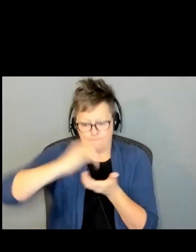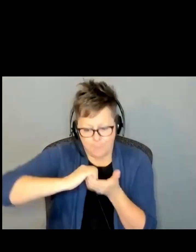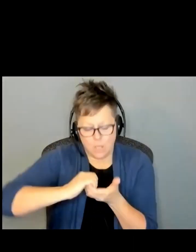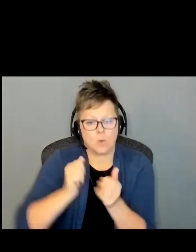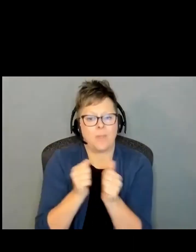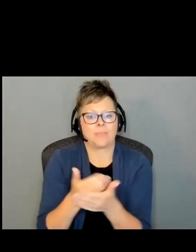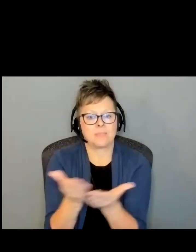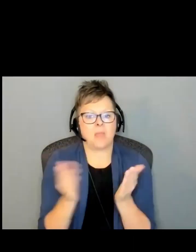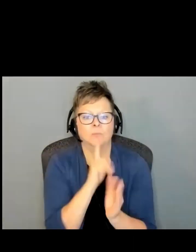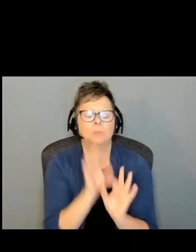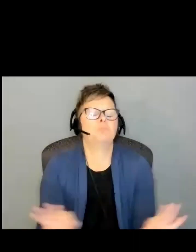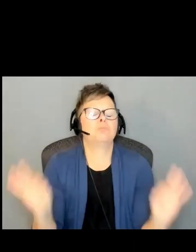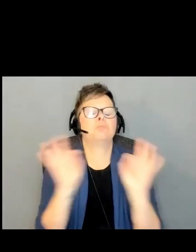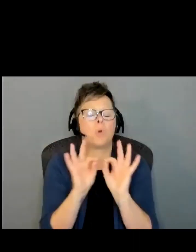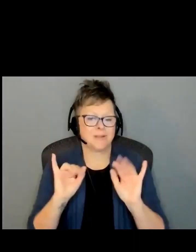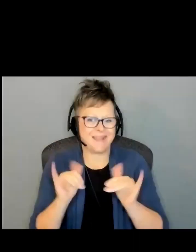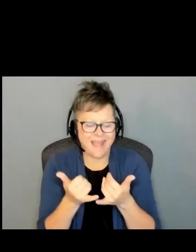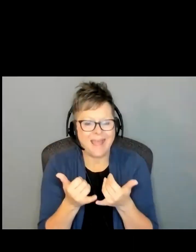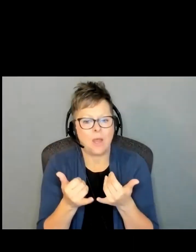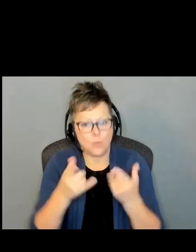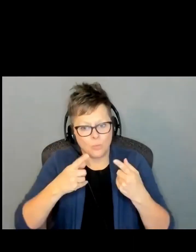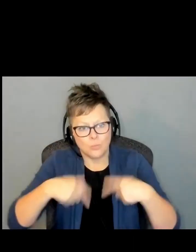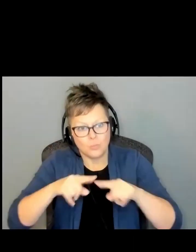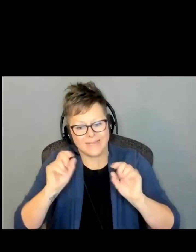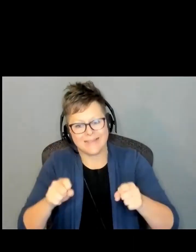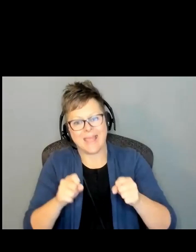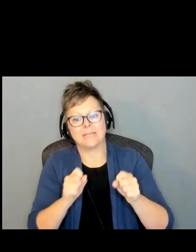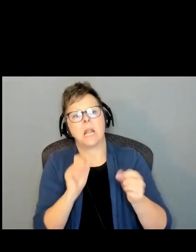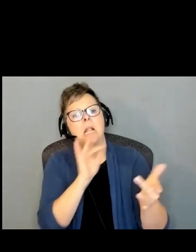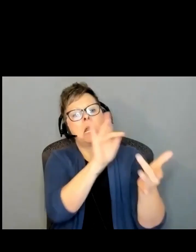some of these isolated clients that we may not come across.